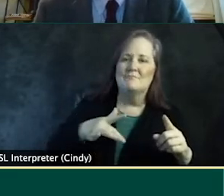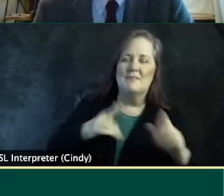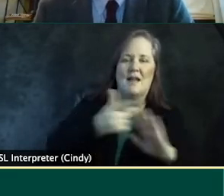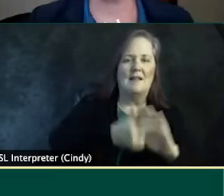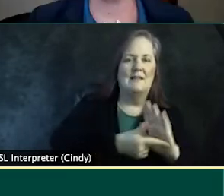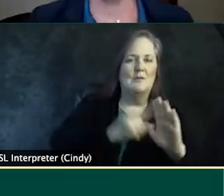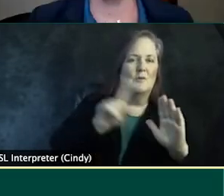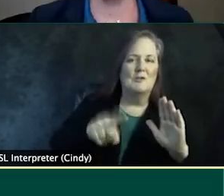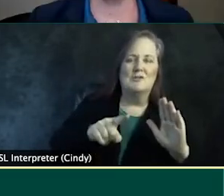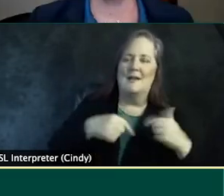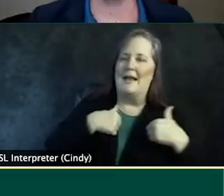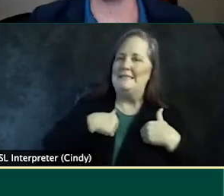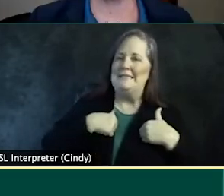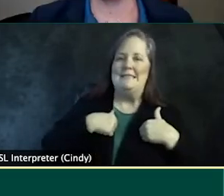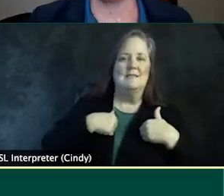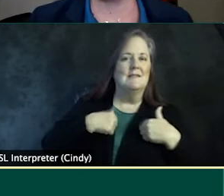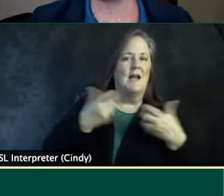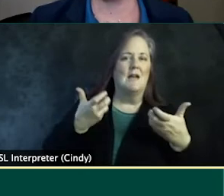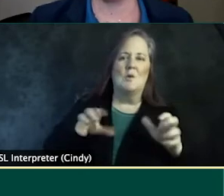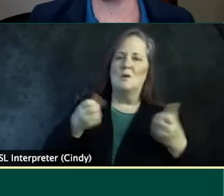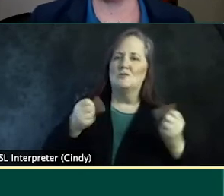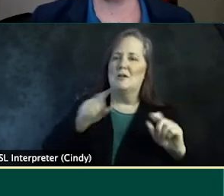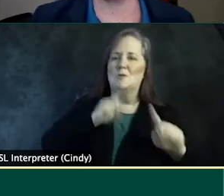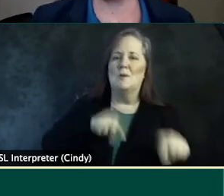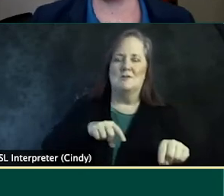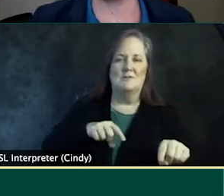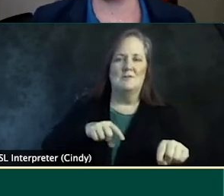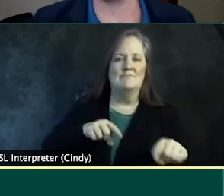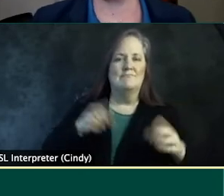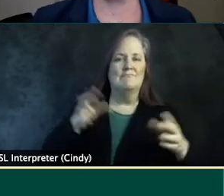Would this impact freelancers in other industries, like journalists?